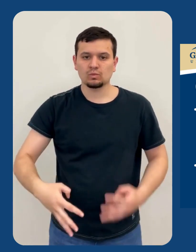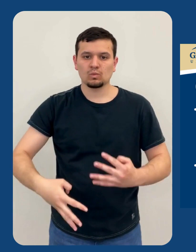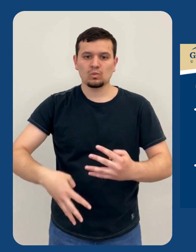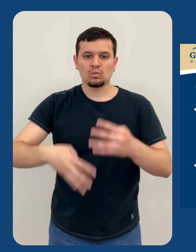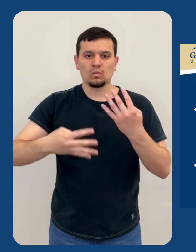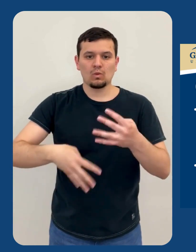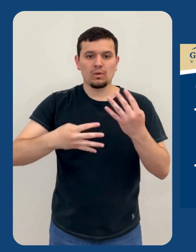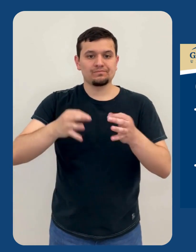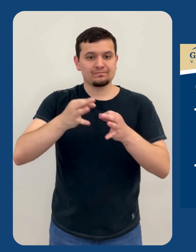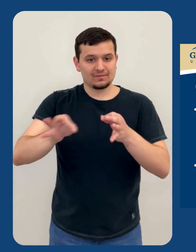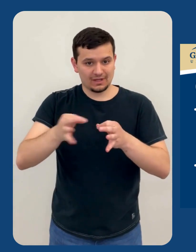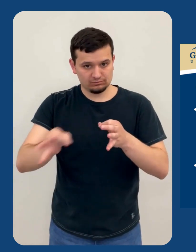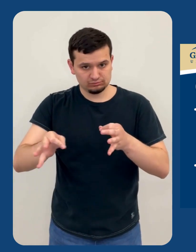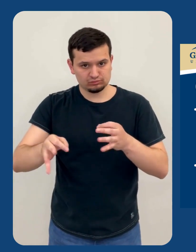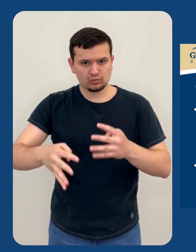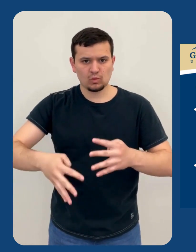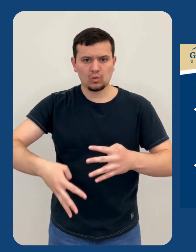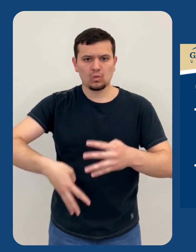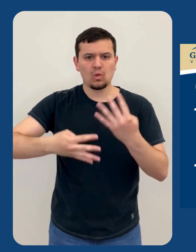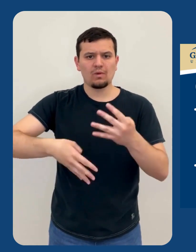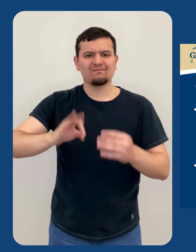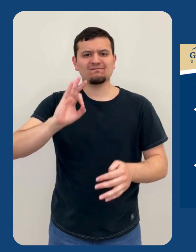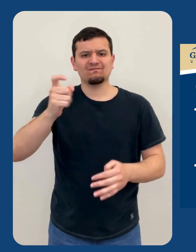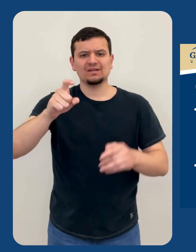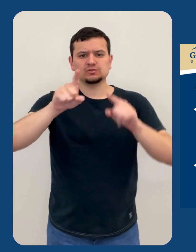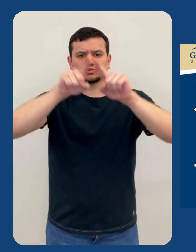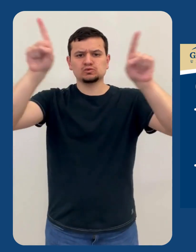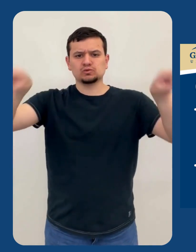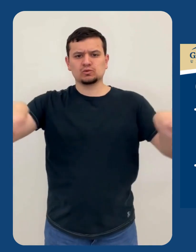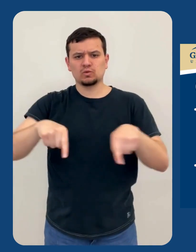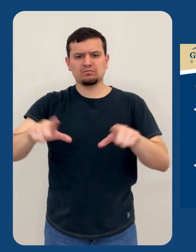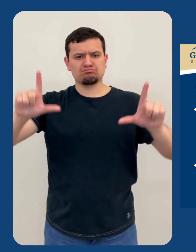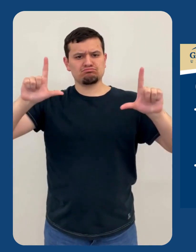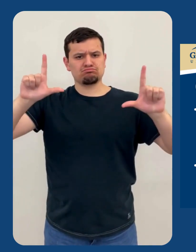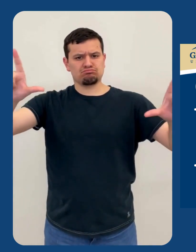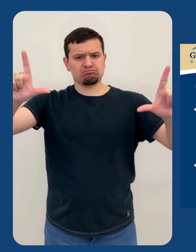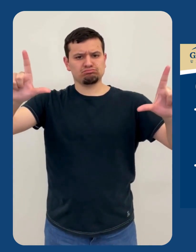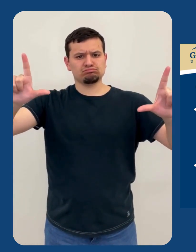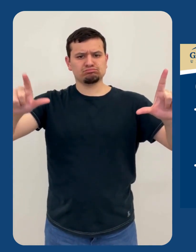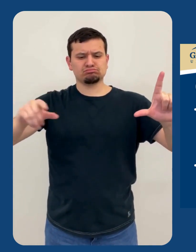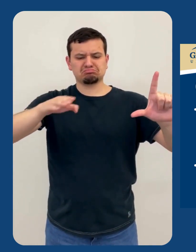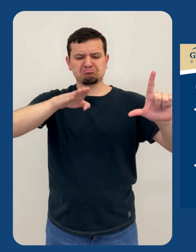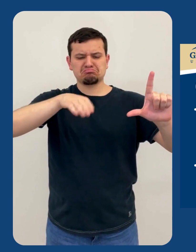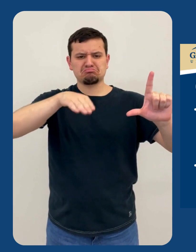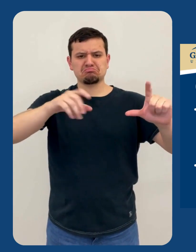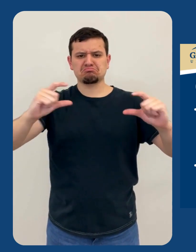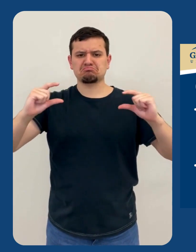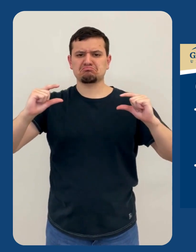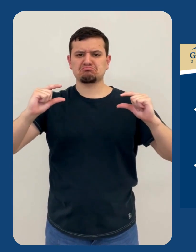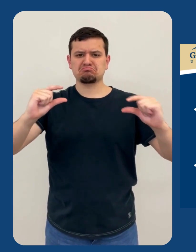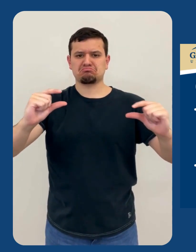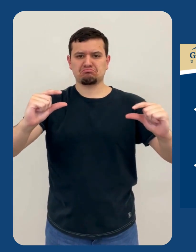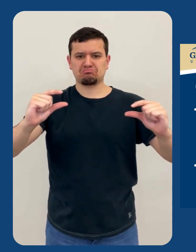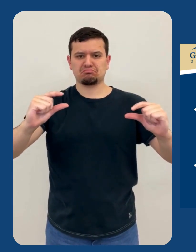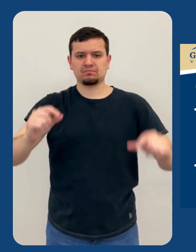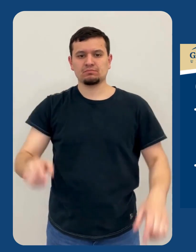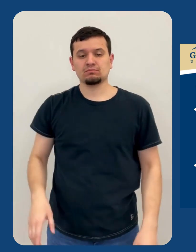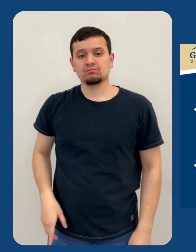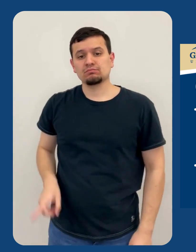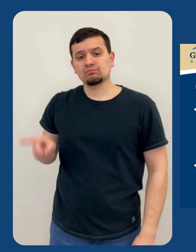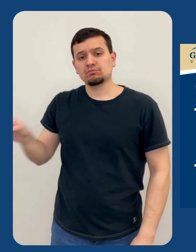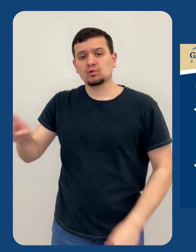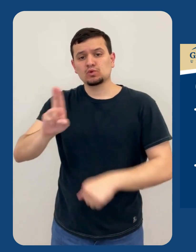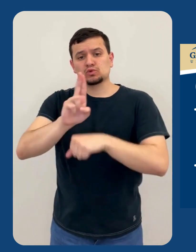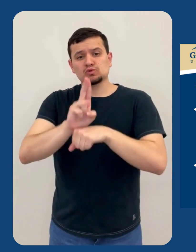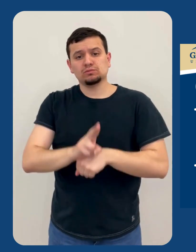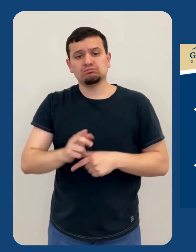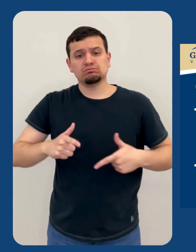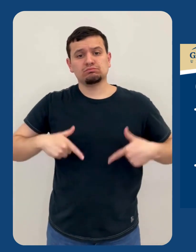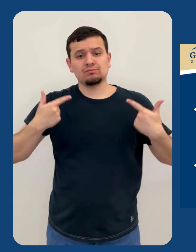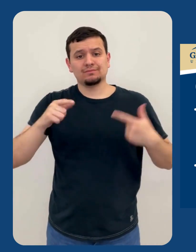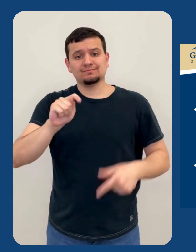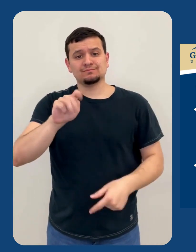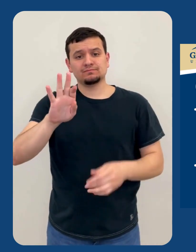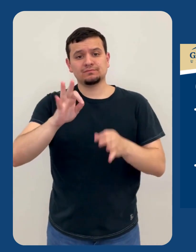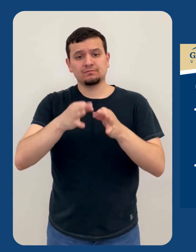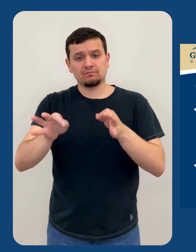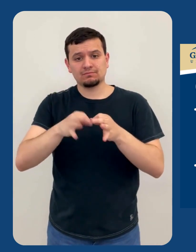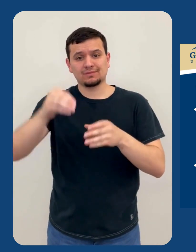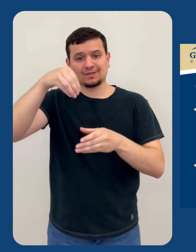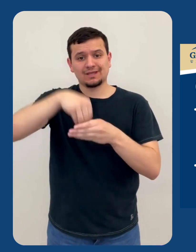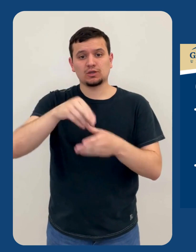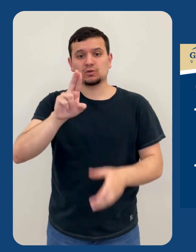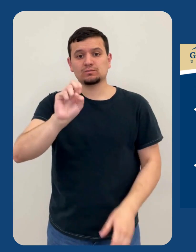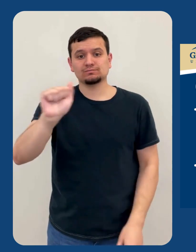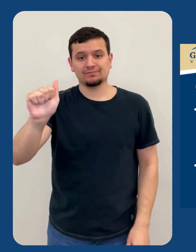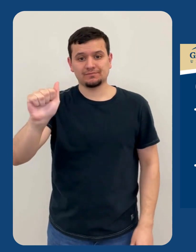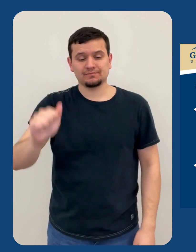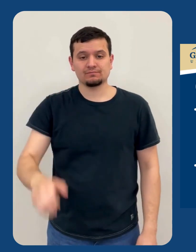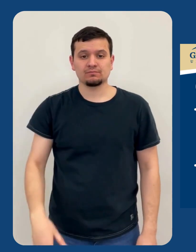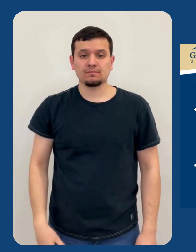Roll Up captions scroll up on a fixed screen region, typically the bottom. They are used in live TV captions in the USA.